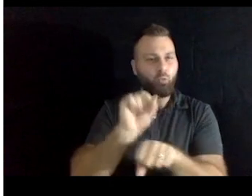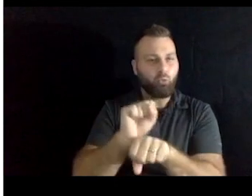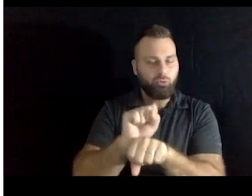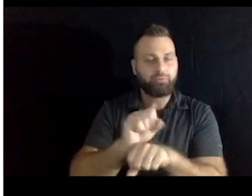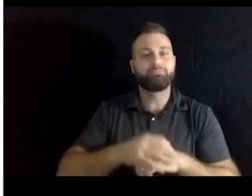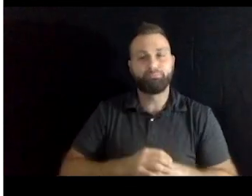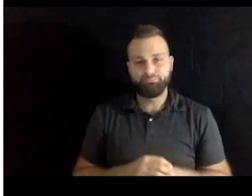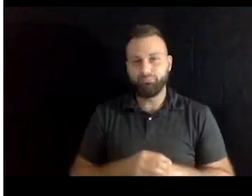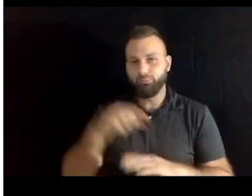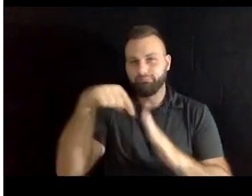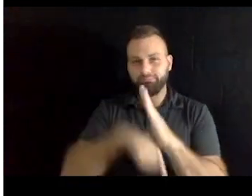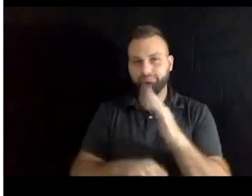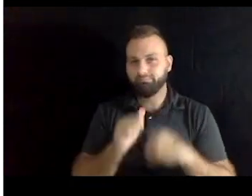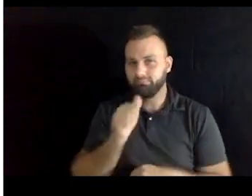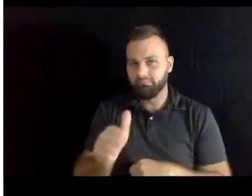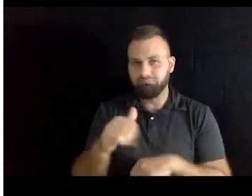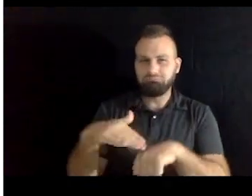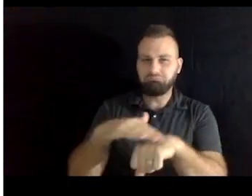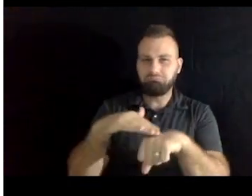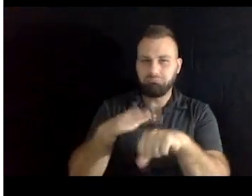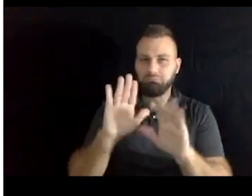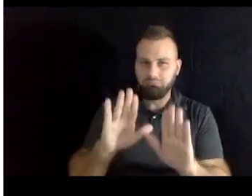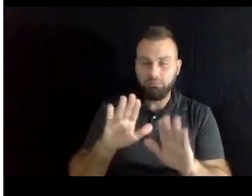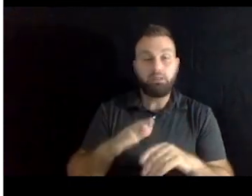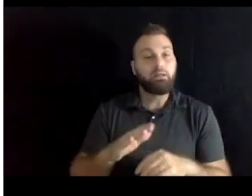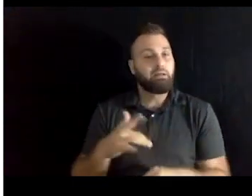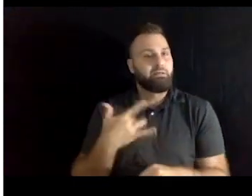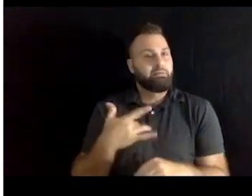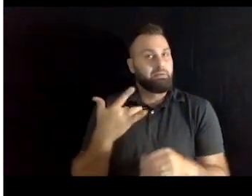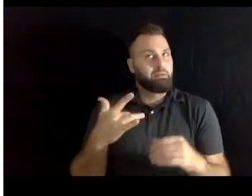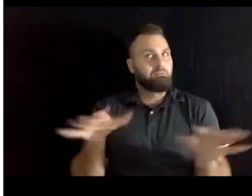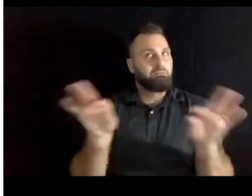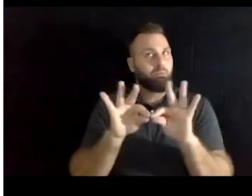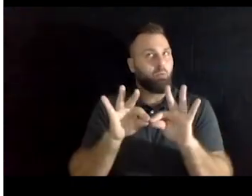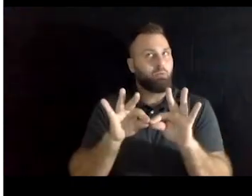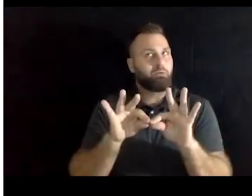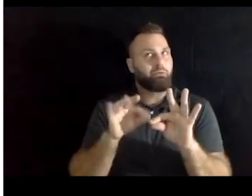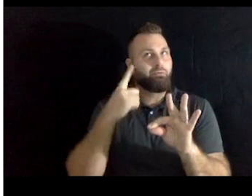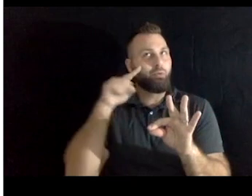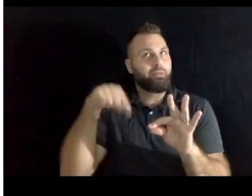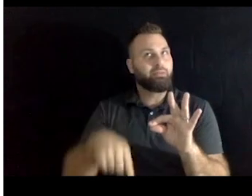I think I'm trying to give you the basics on what I think you need for